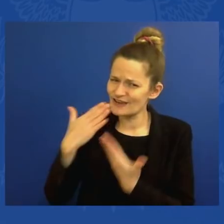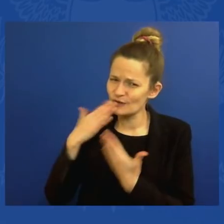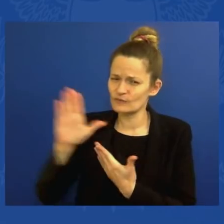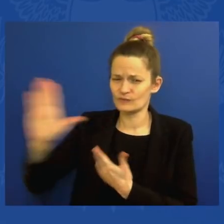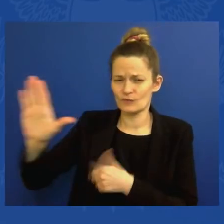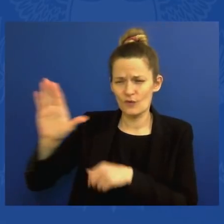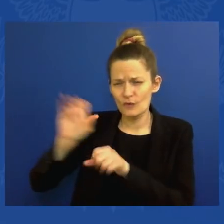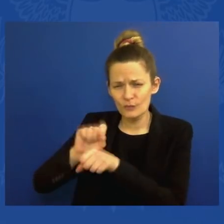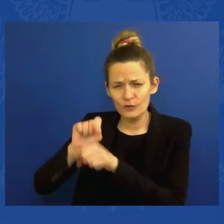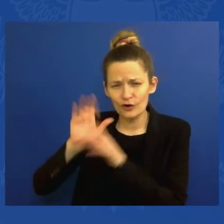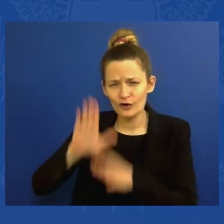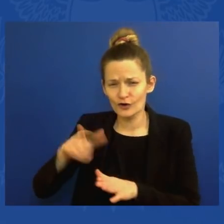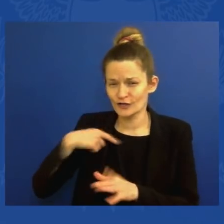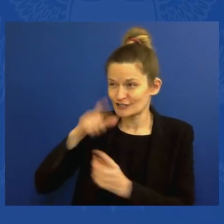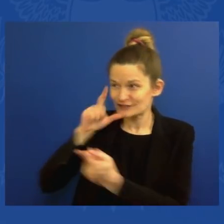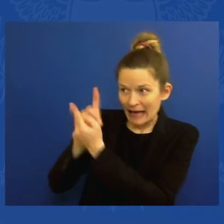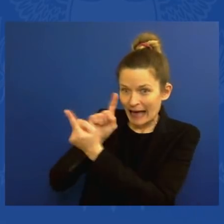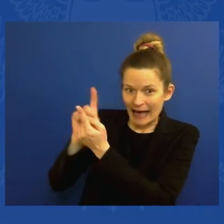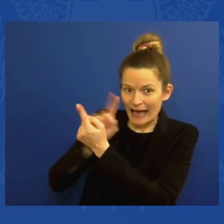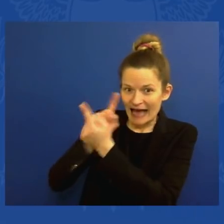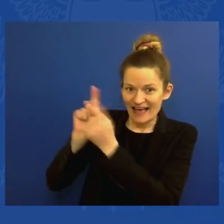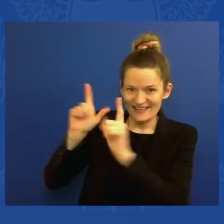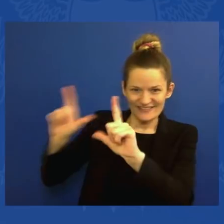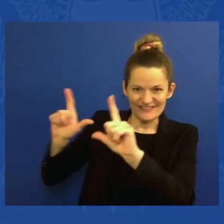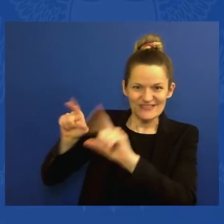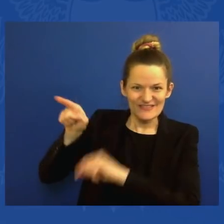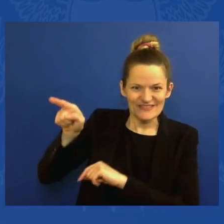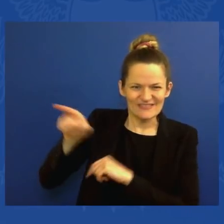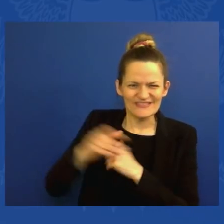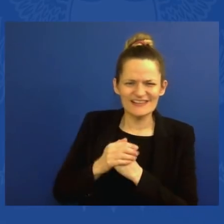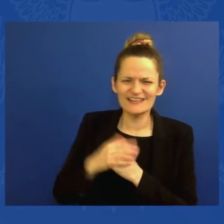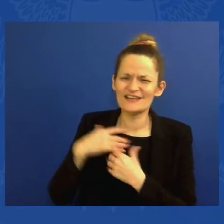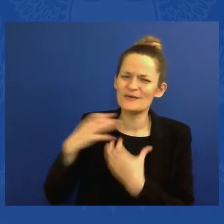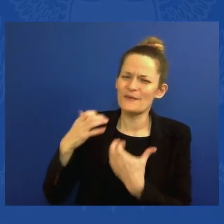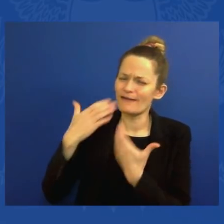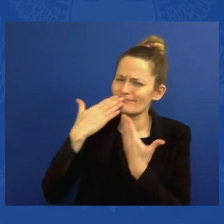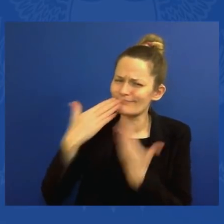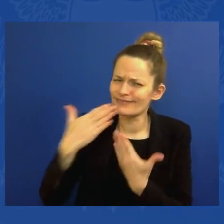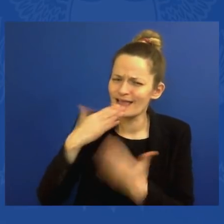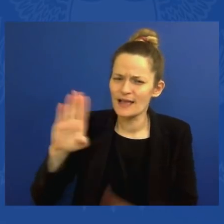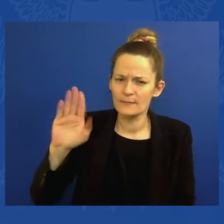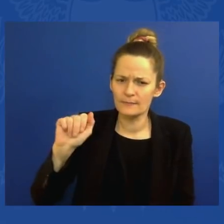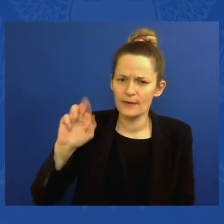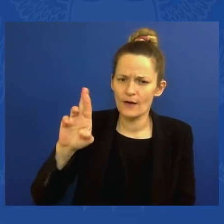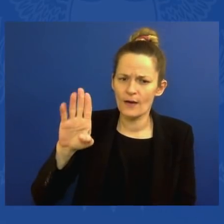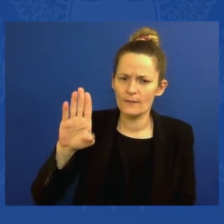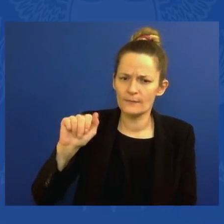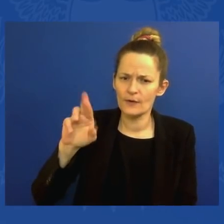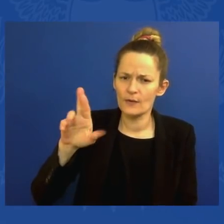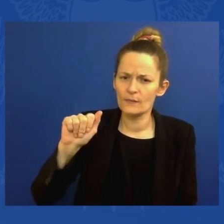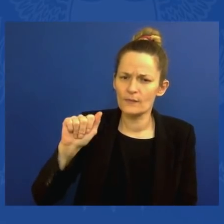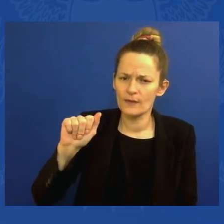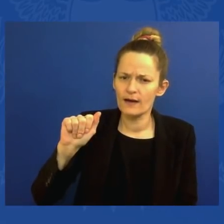And I want to thank Barbara -- Barbara Humpton, Siemens. Lonnie Stephenson, President of the IBEW -- one of my closest buddies,